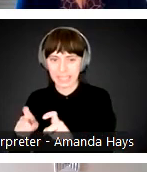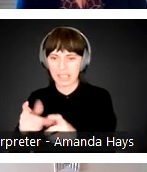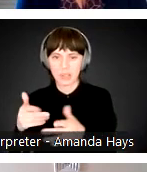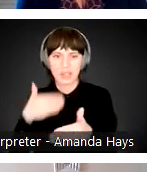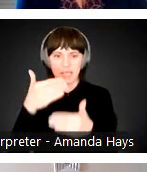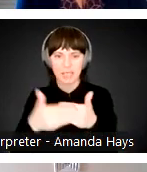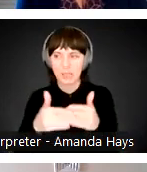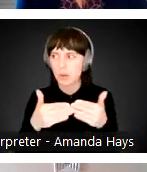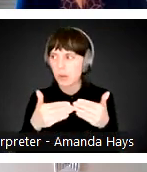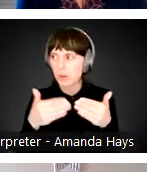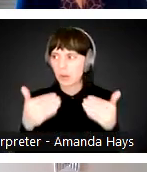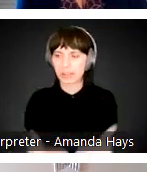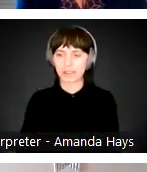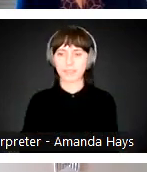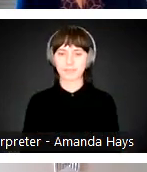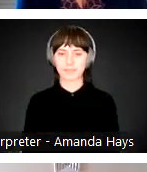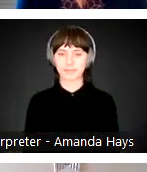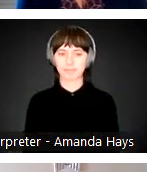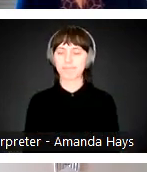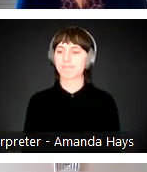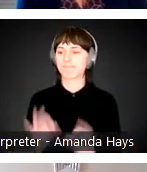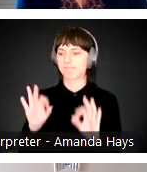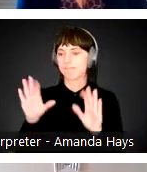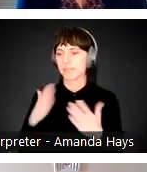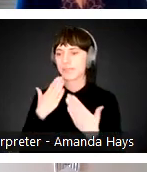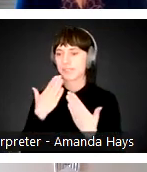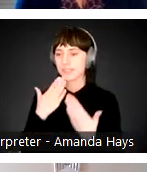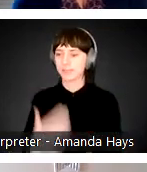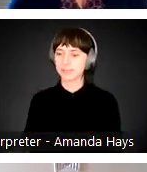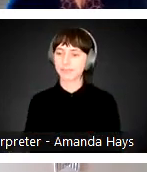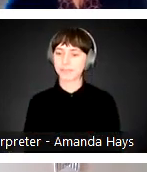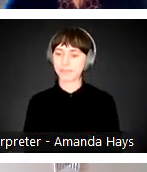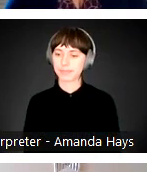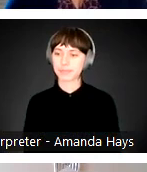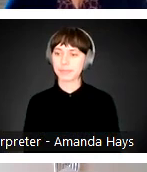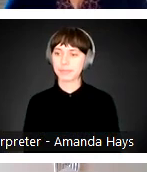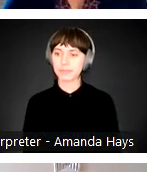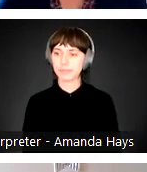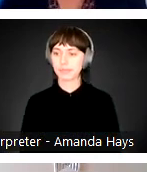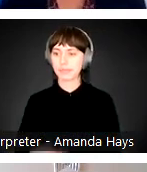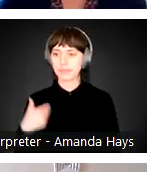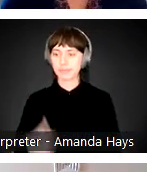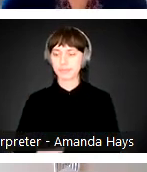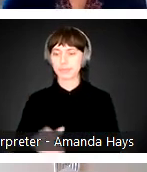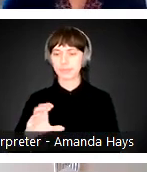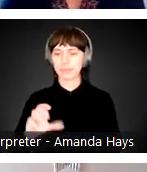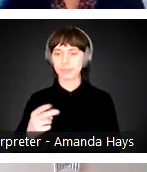in the meantime. Great, great. Thanks.